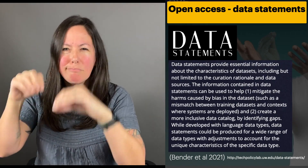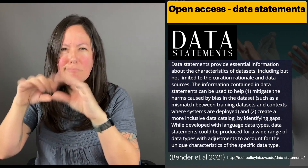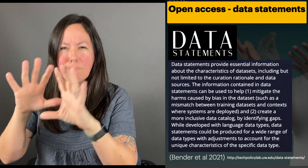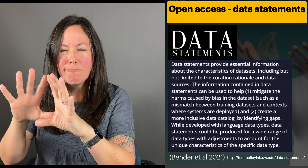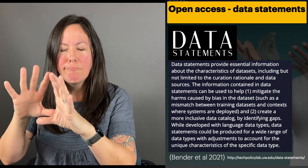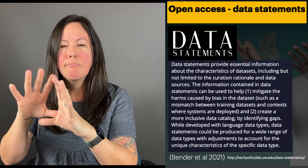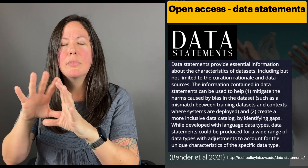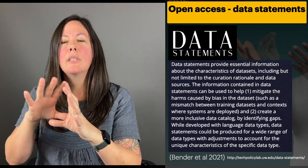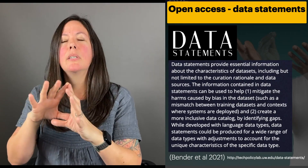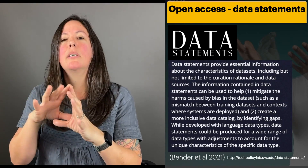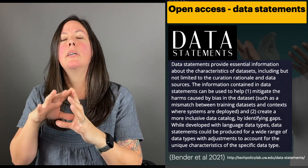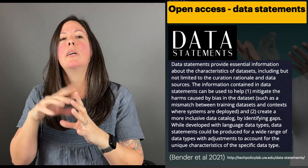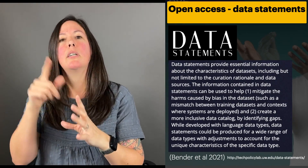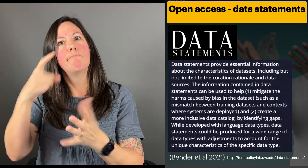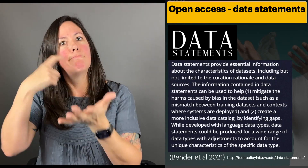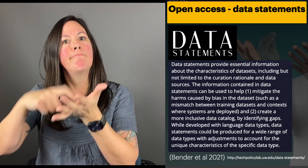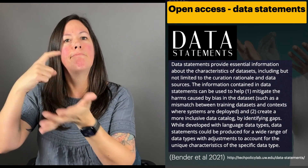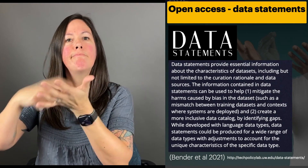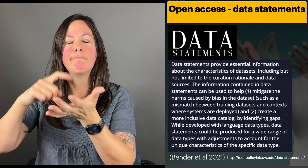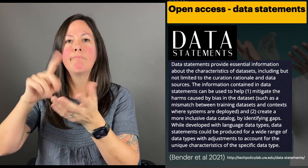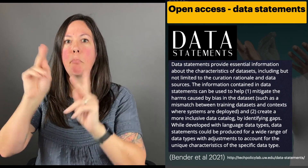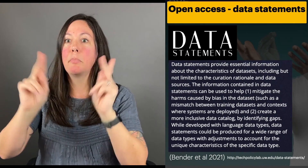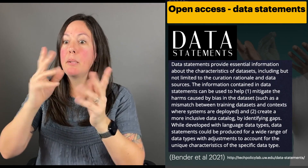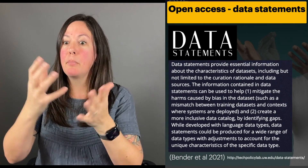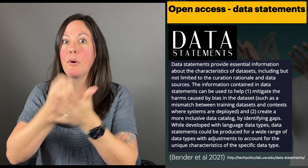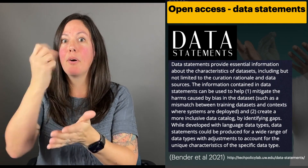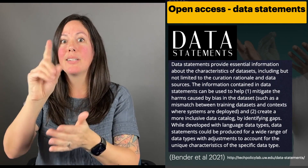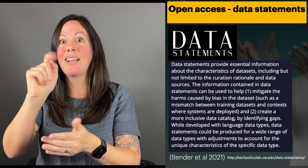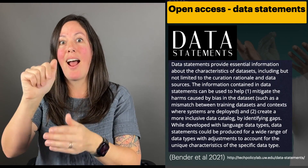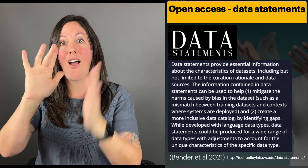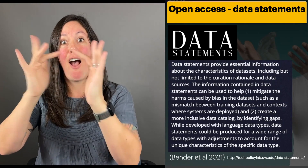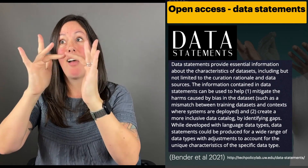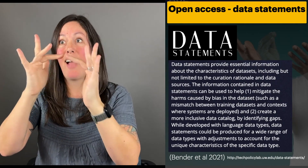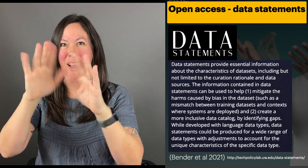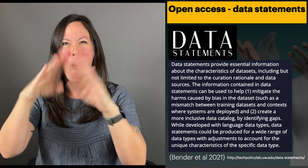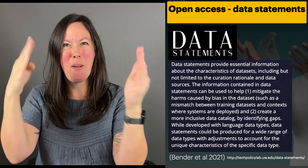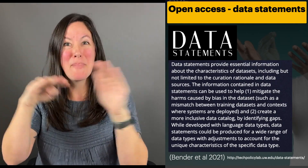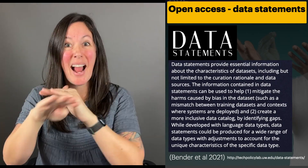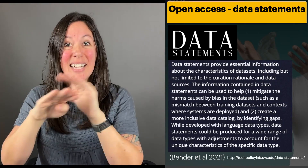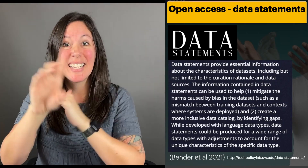statements Emily bender and the natural language processing